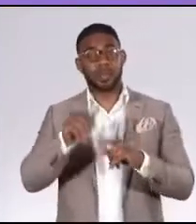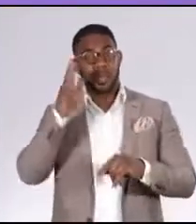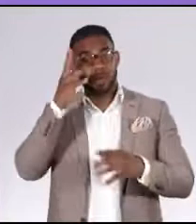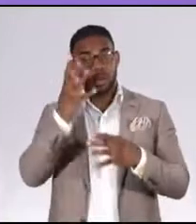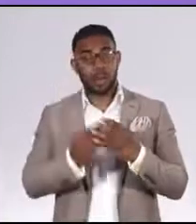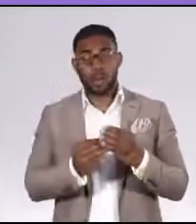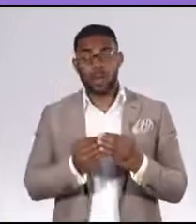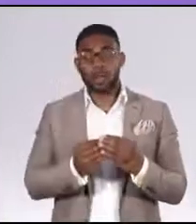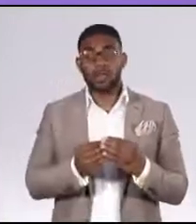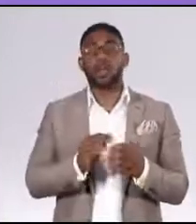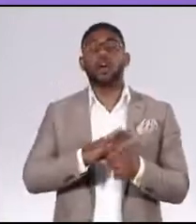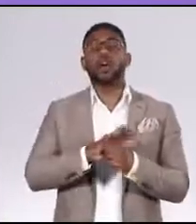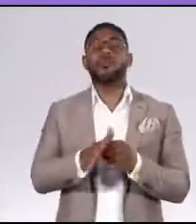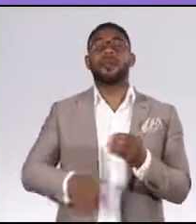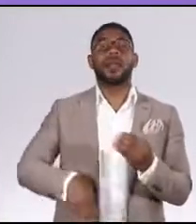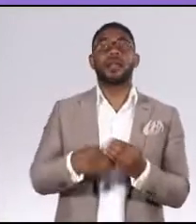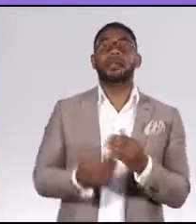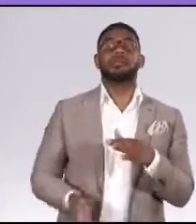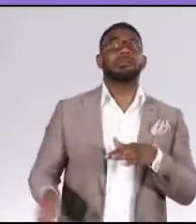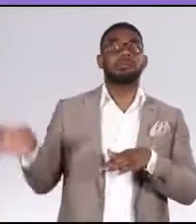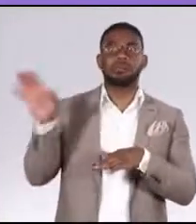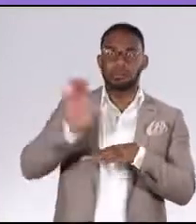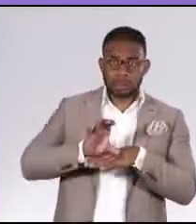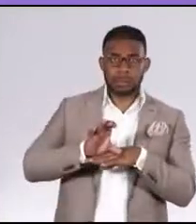covert added another layer of isolation.